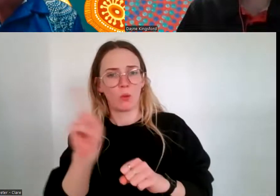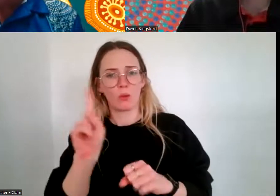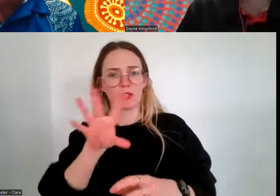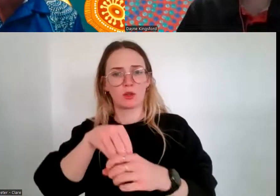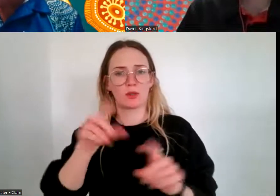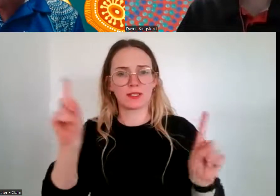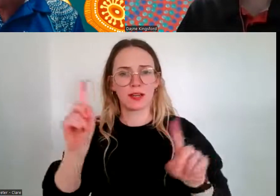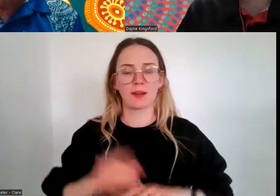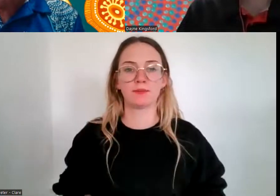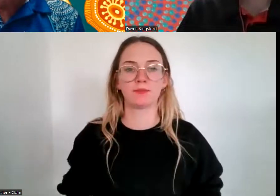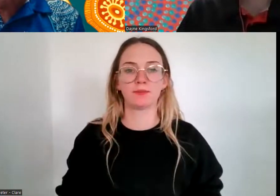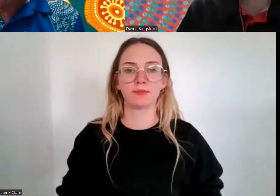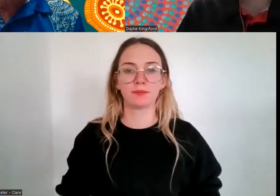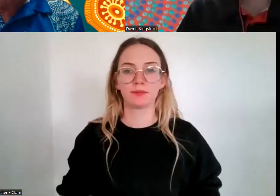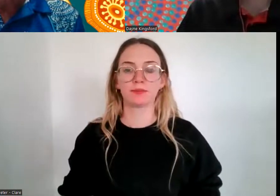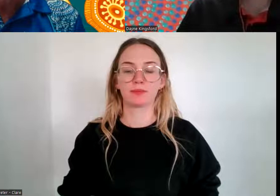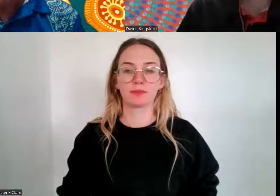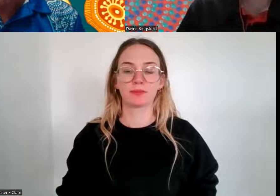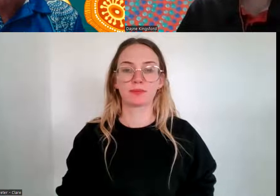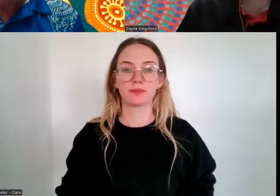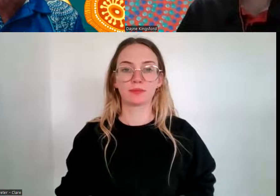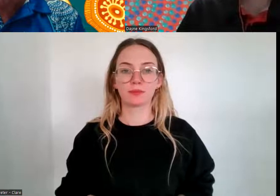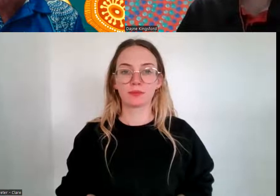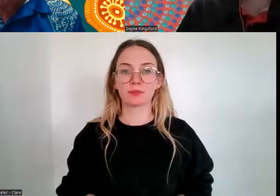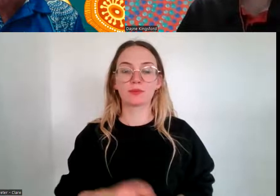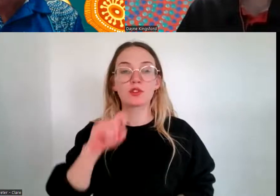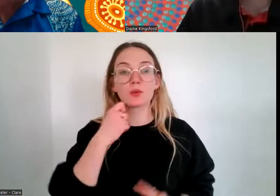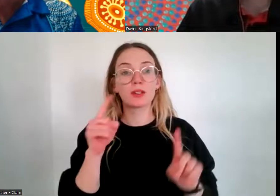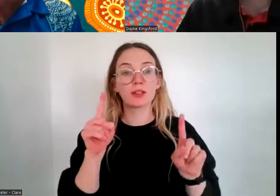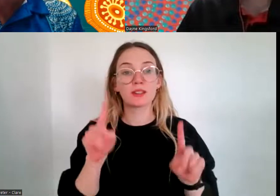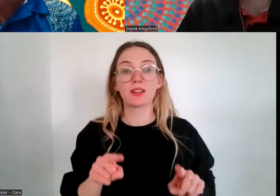We're going to start with the main part of the webinar with the presentation by